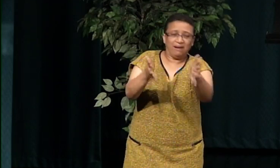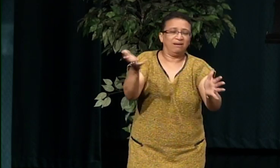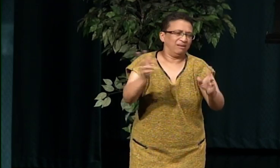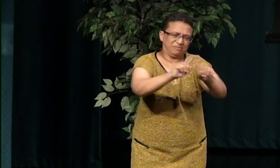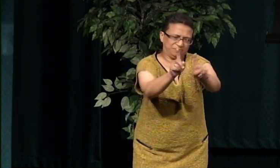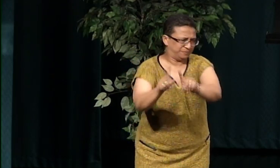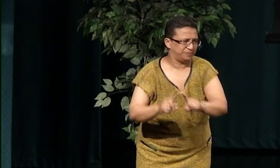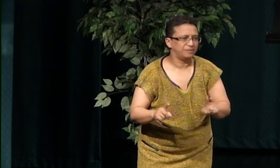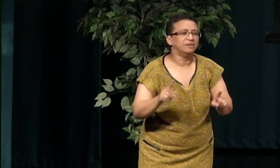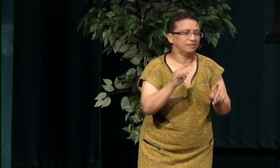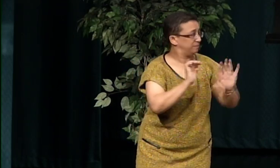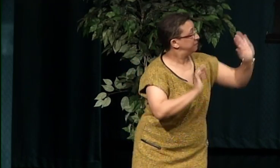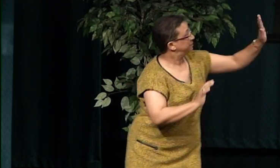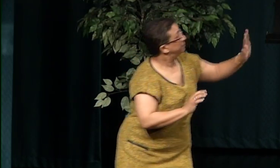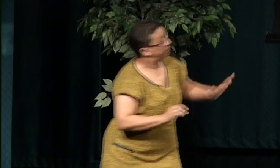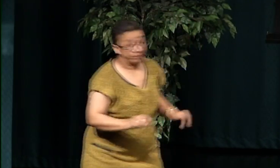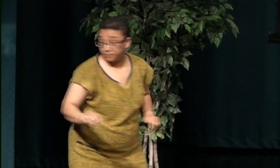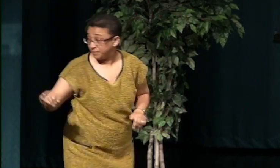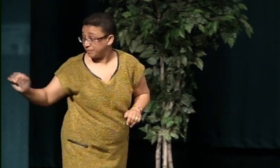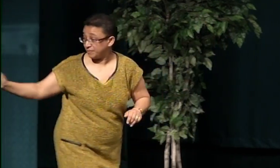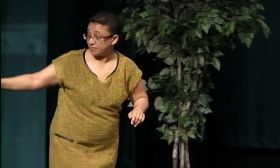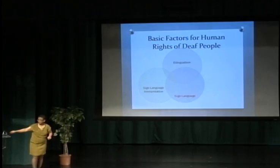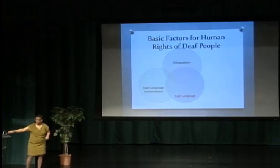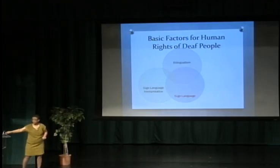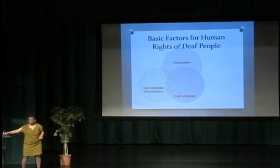so that deaf people can get access to information